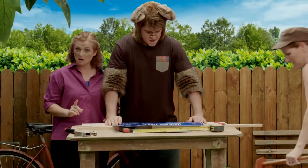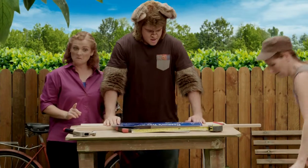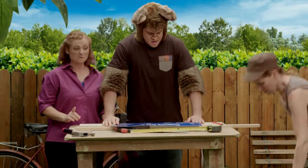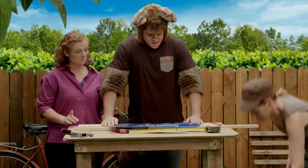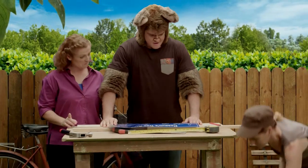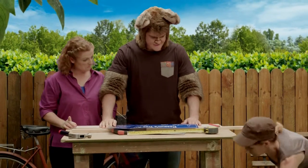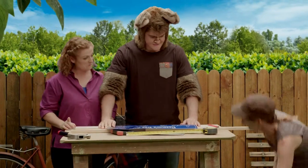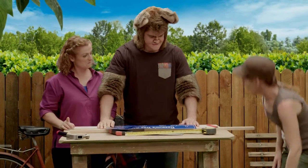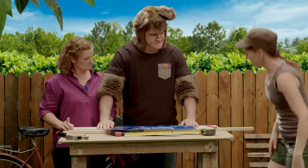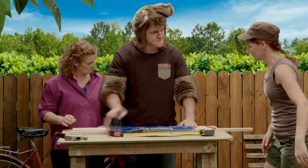Now,